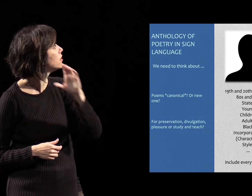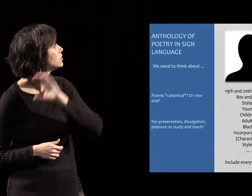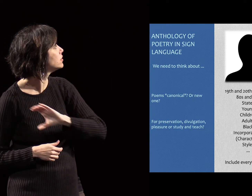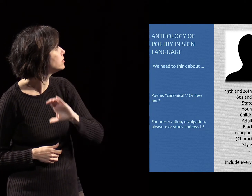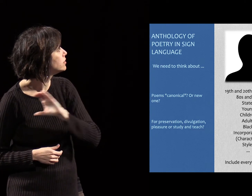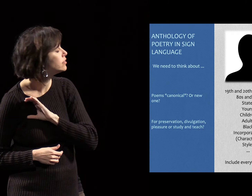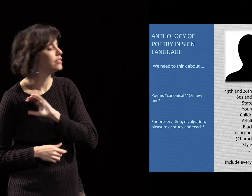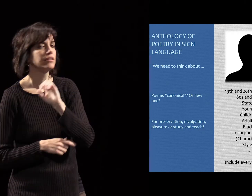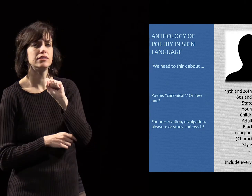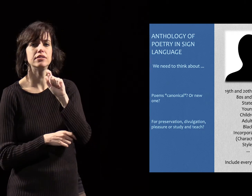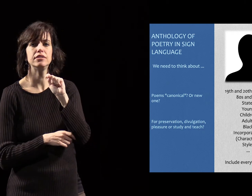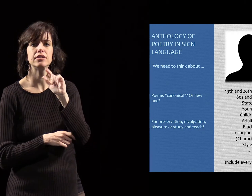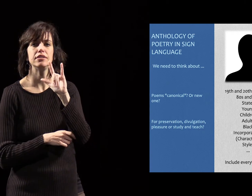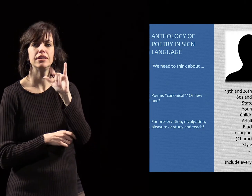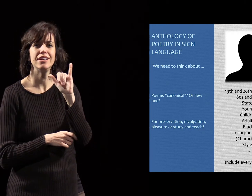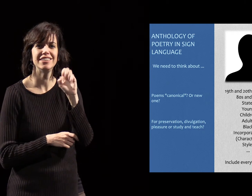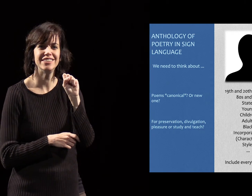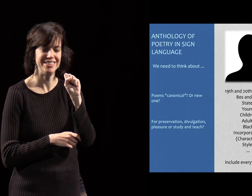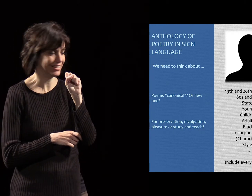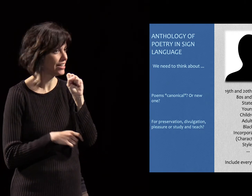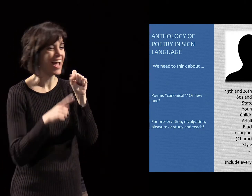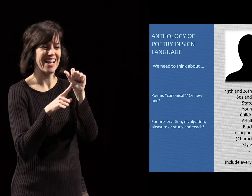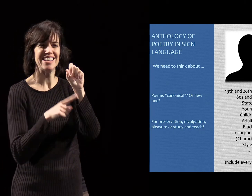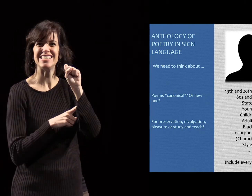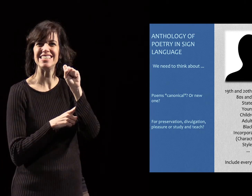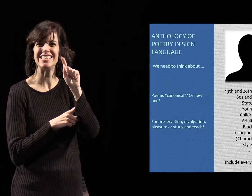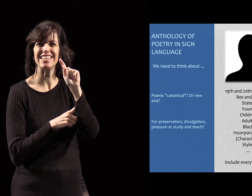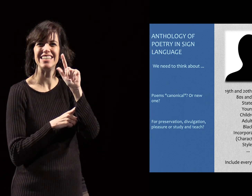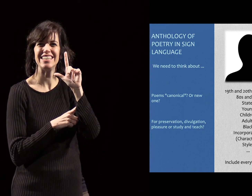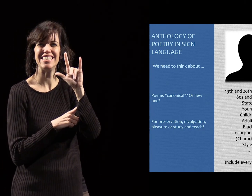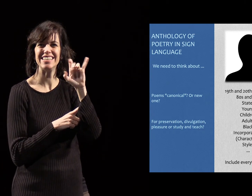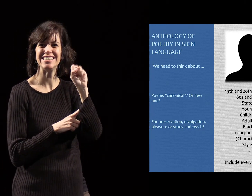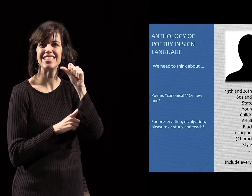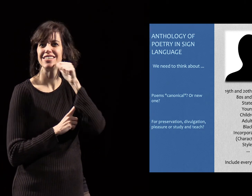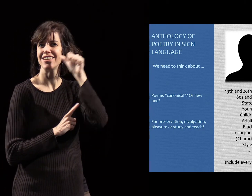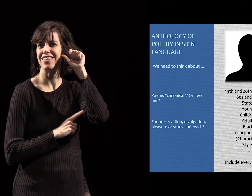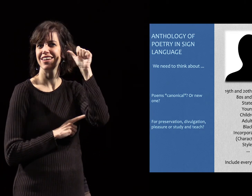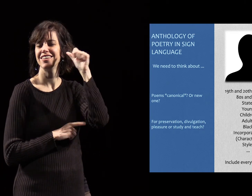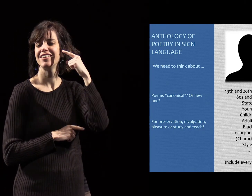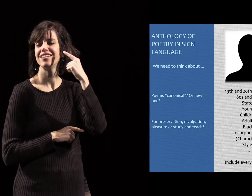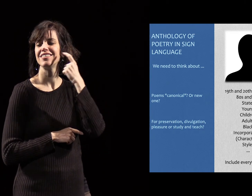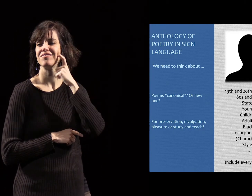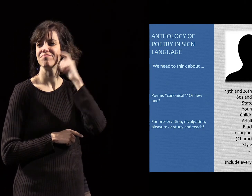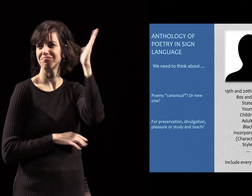black, incorporations, characters, styles.